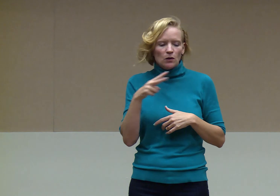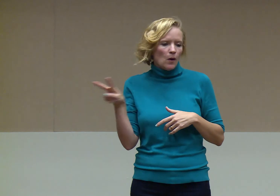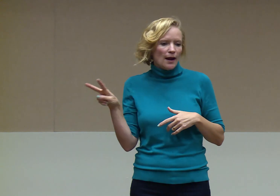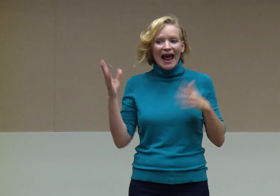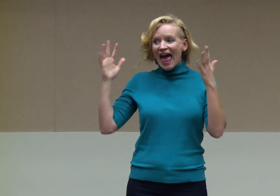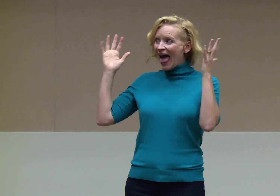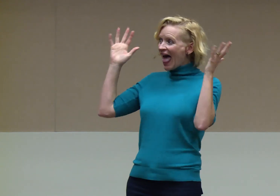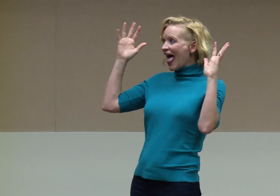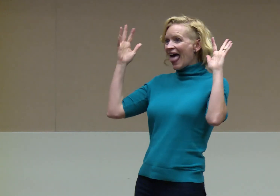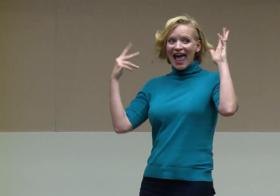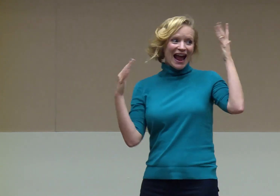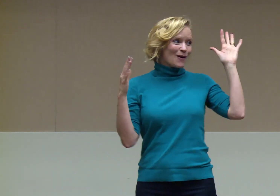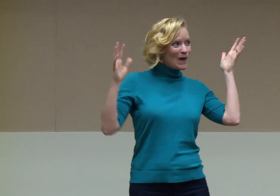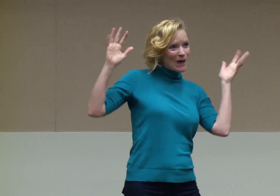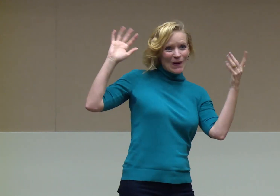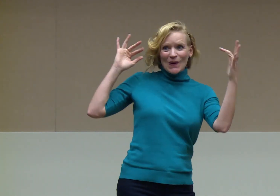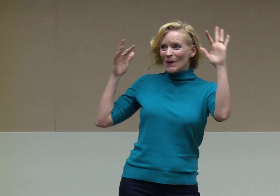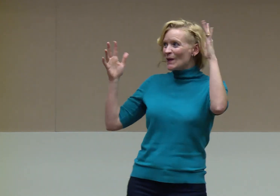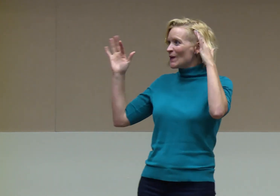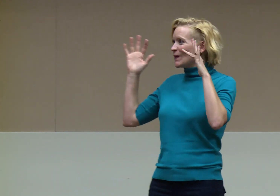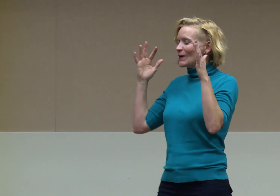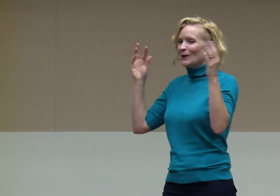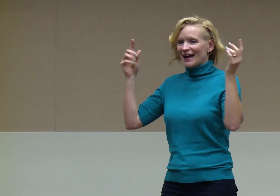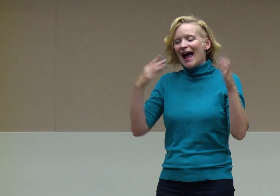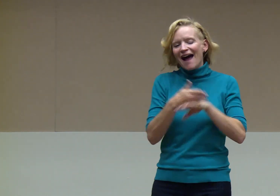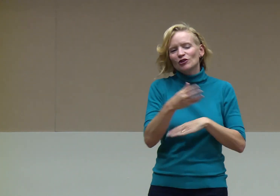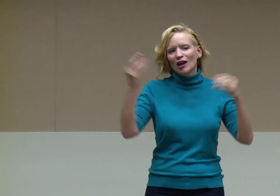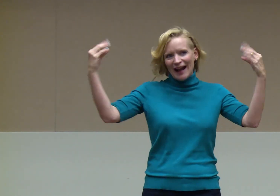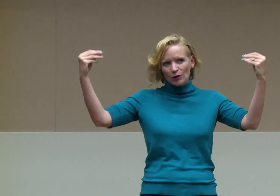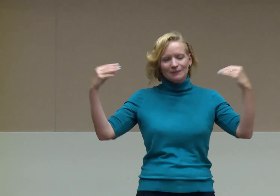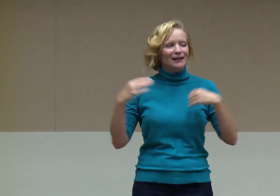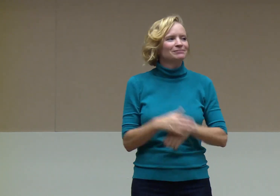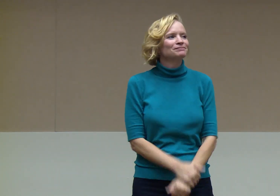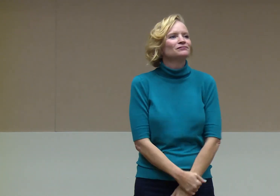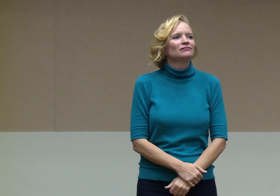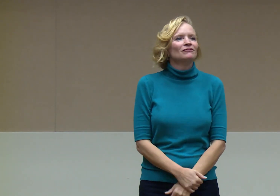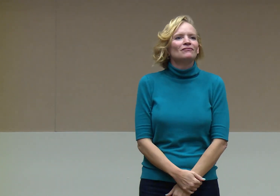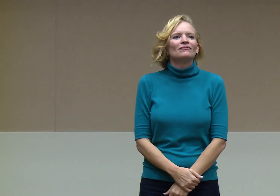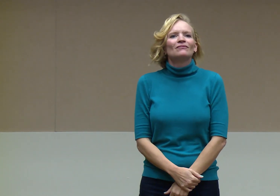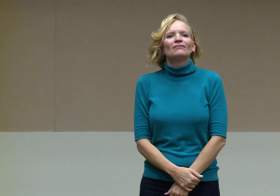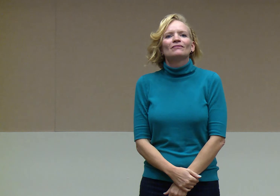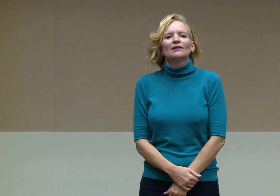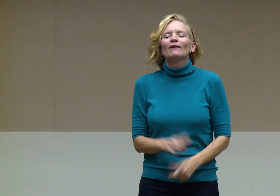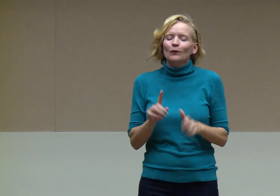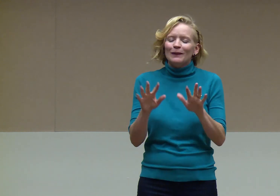and everyone was so excited about something, and this was after the announcements.